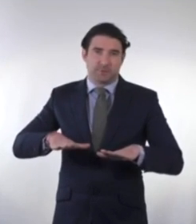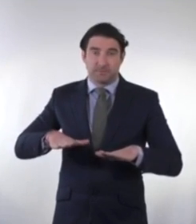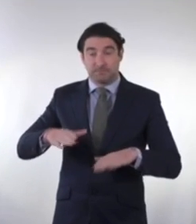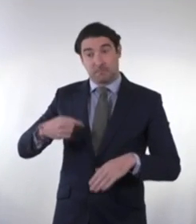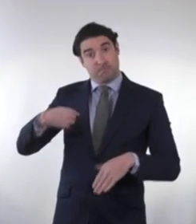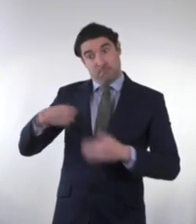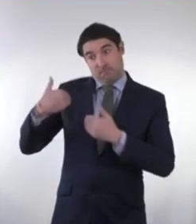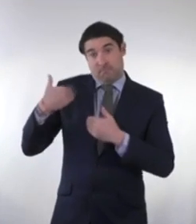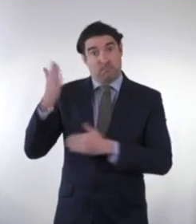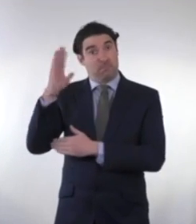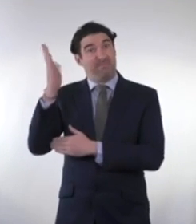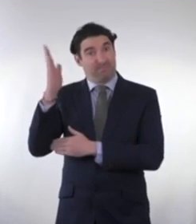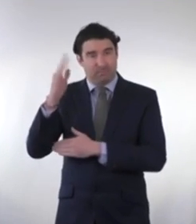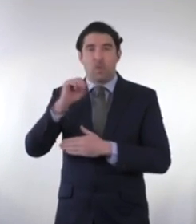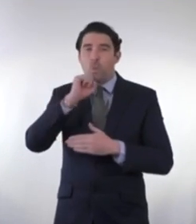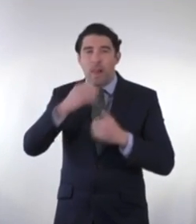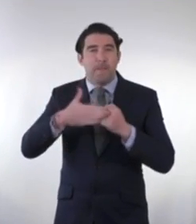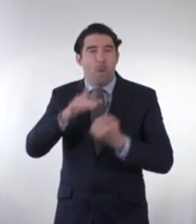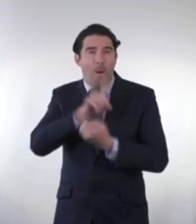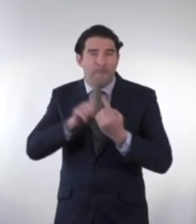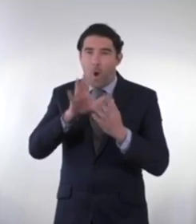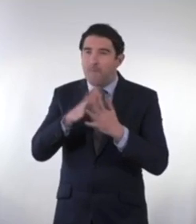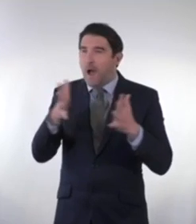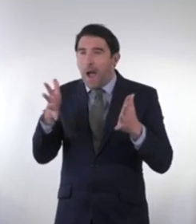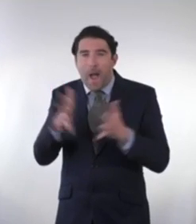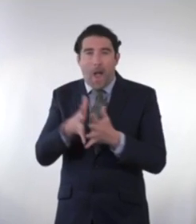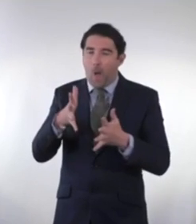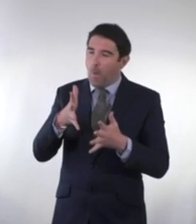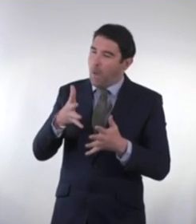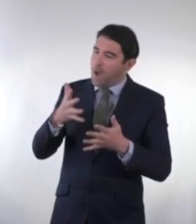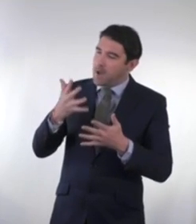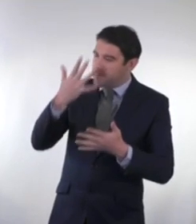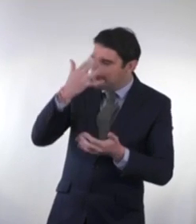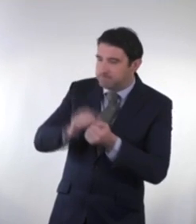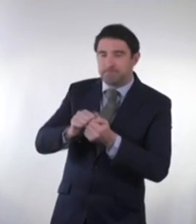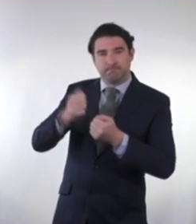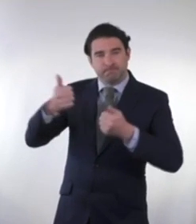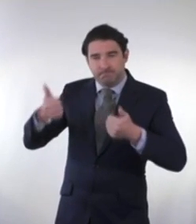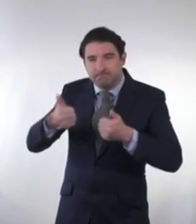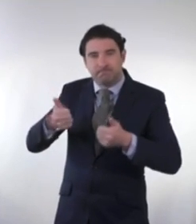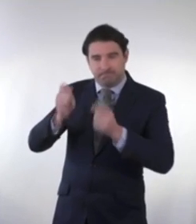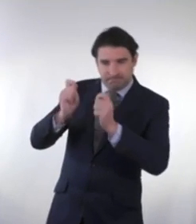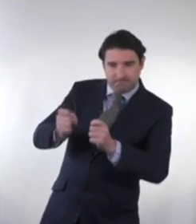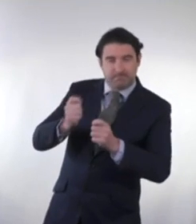who casually and arrogantly break international law and break devolution have shattered any